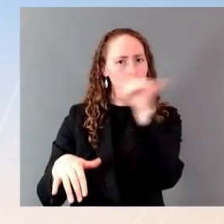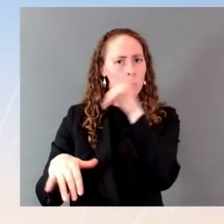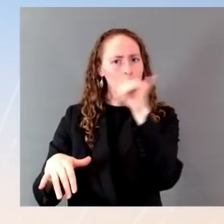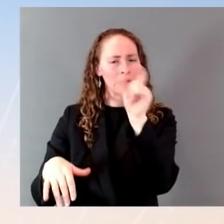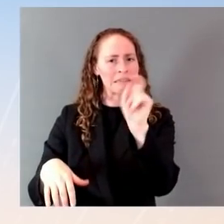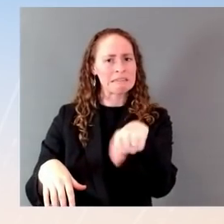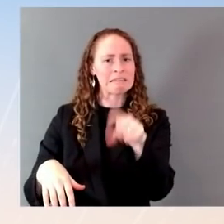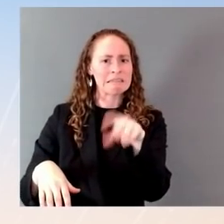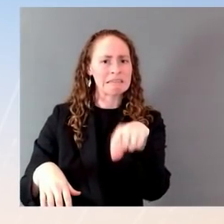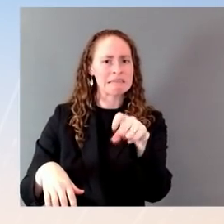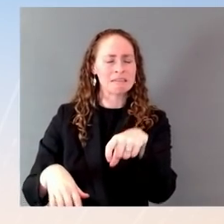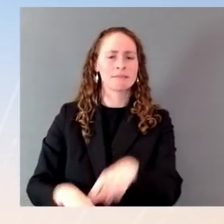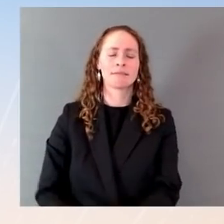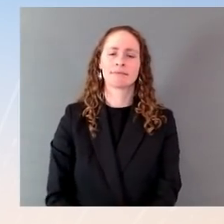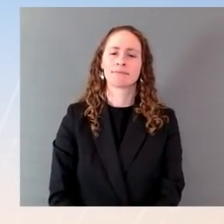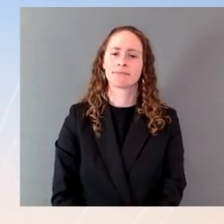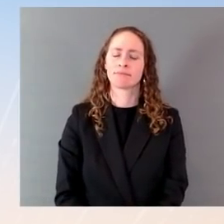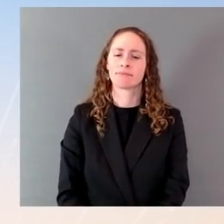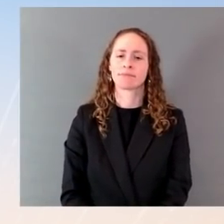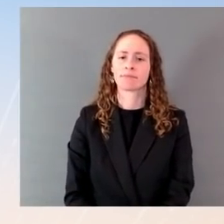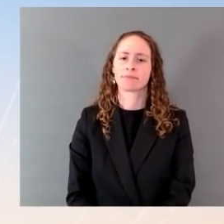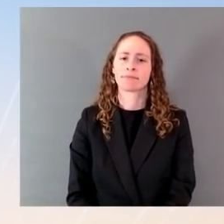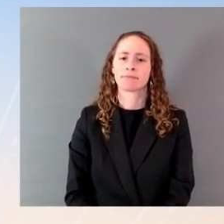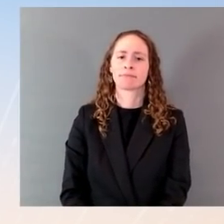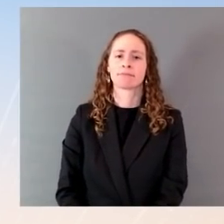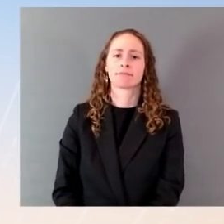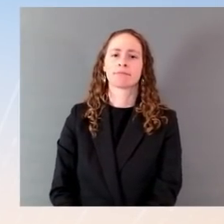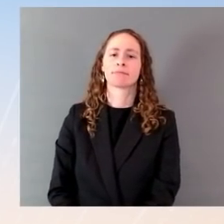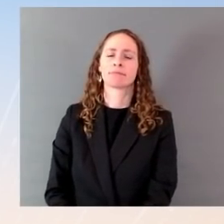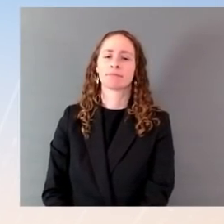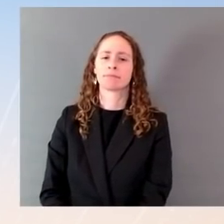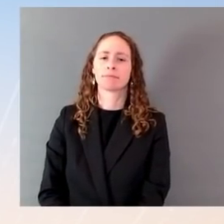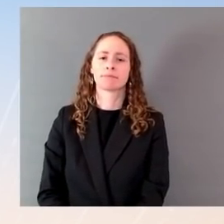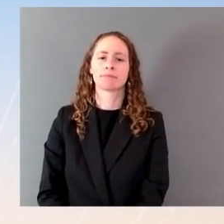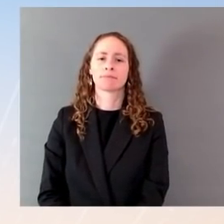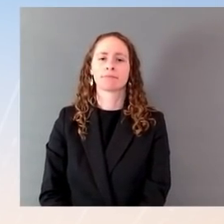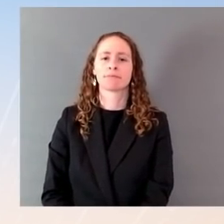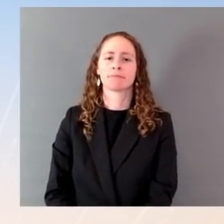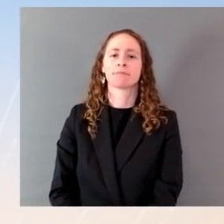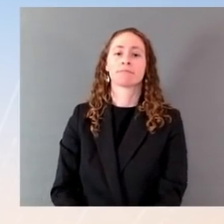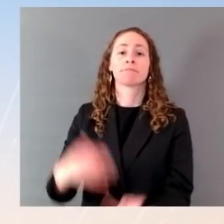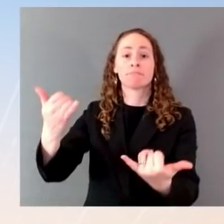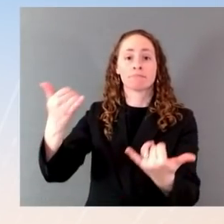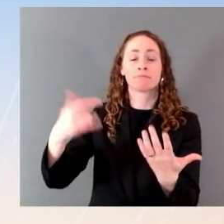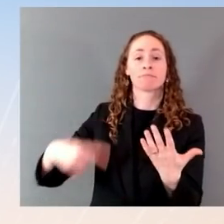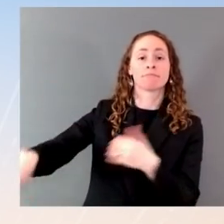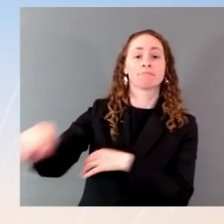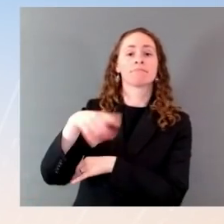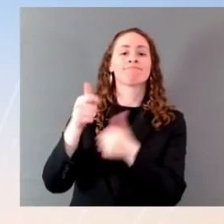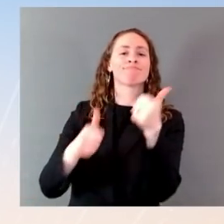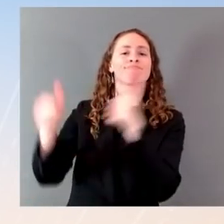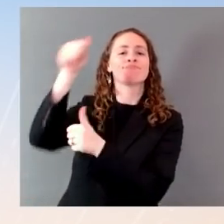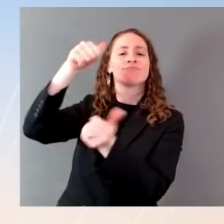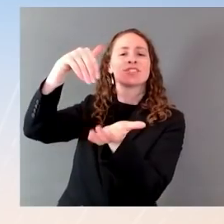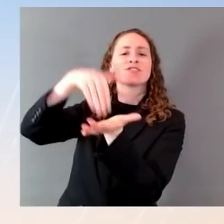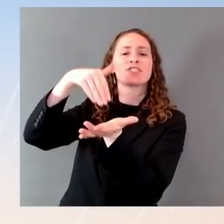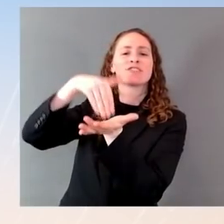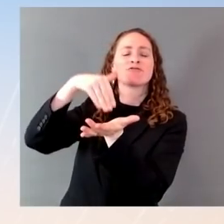issued a new health advisory calling for immediate action to address the nation's youth mental health crisis. No child should feel like they have to go